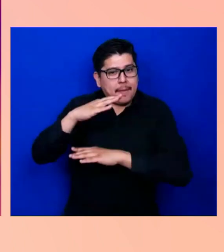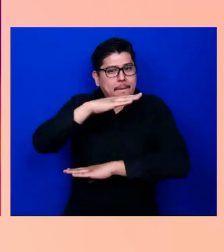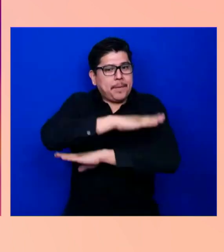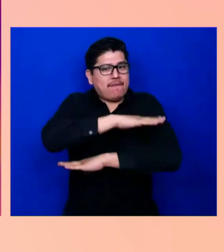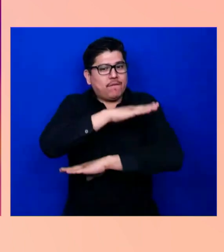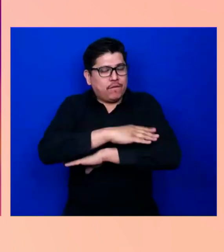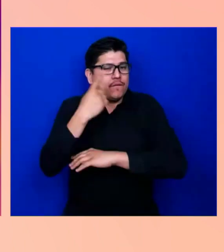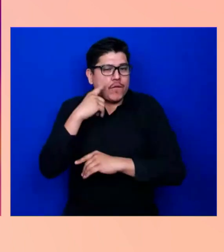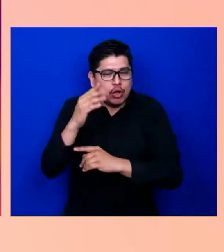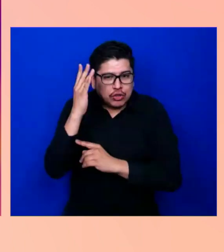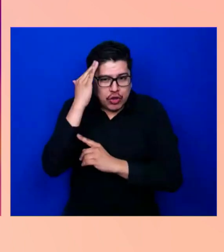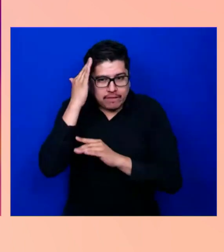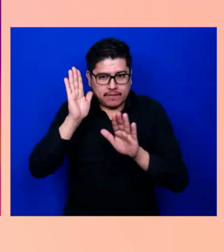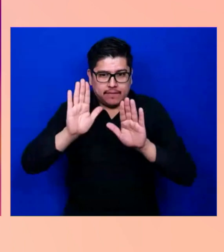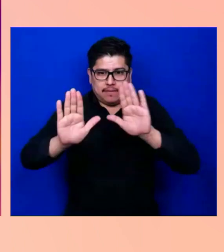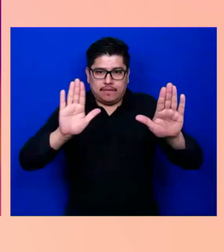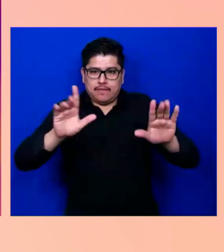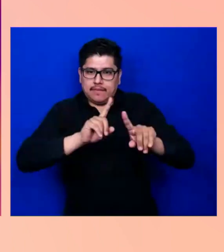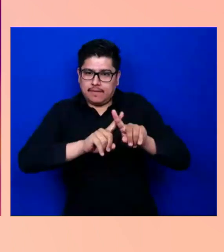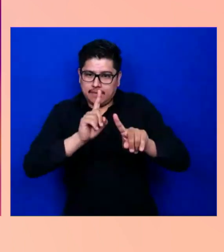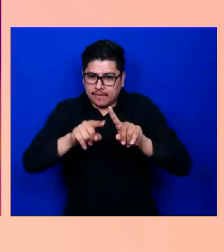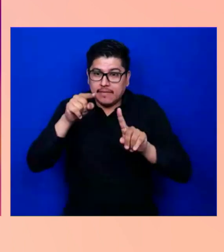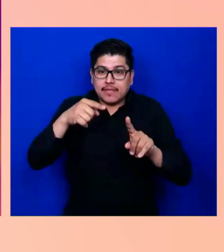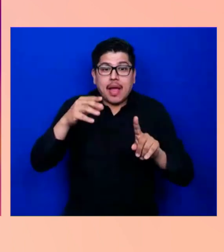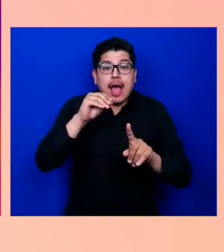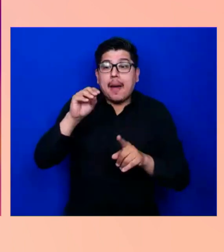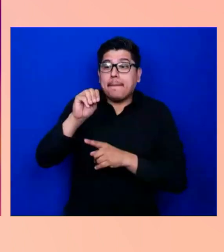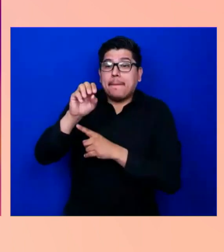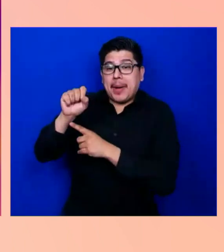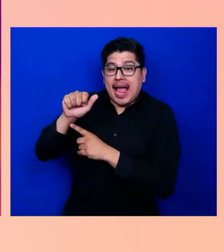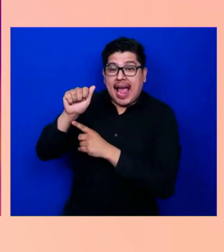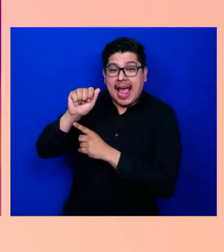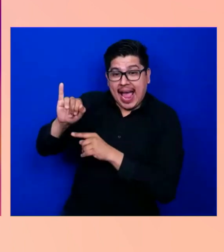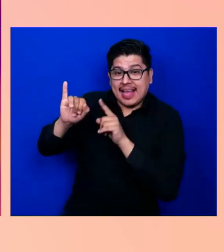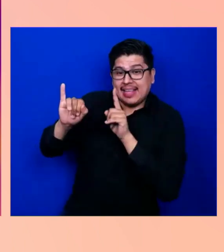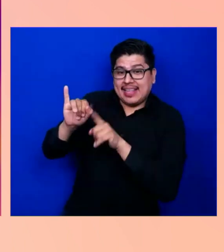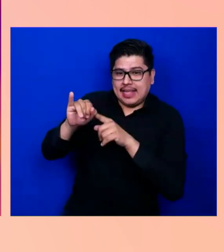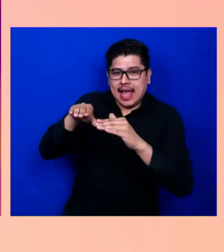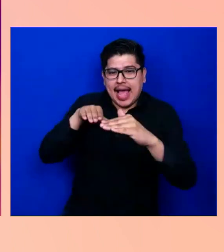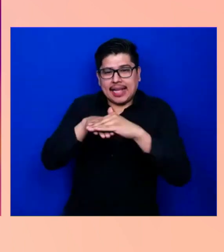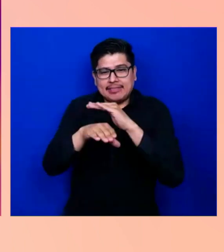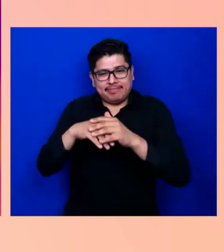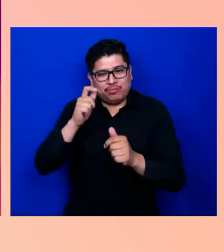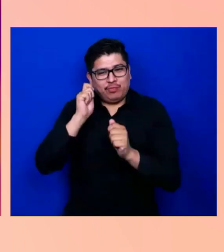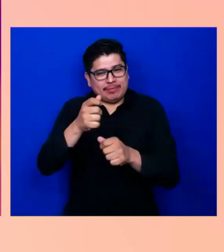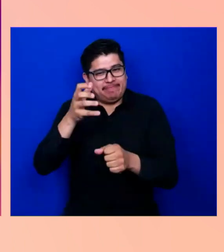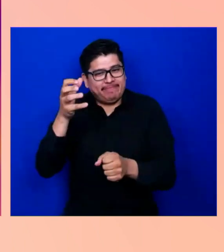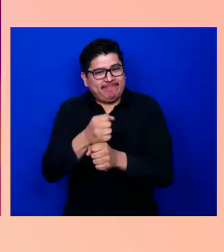Microsoft AI for Accessibility Grant Winner. Congratulations. Jhillika. Welcome,